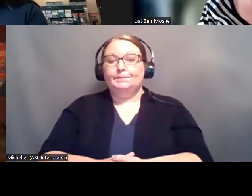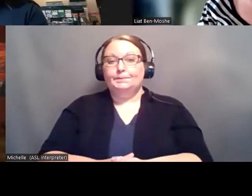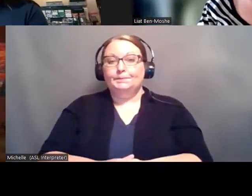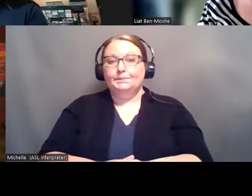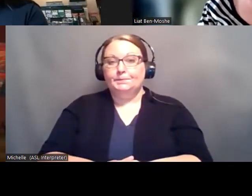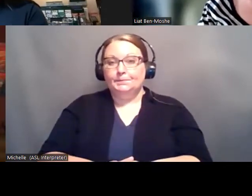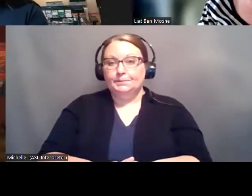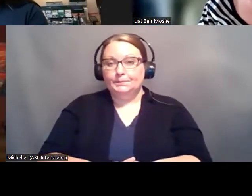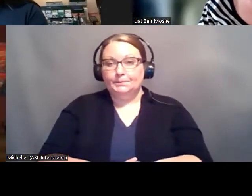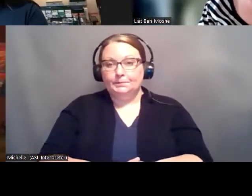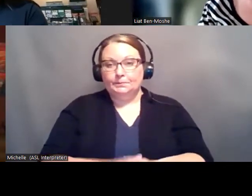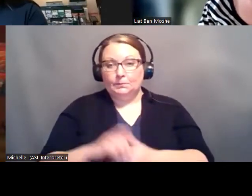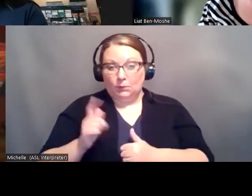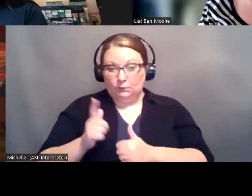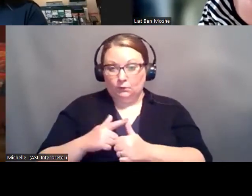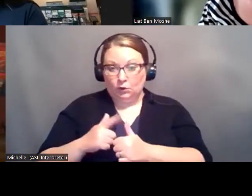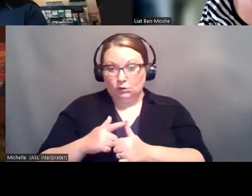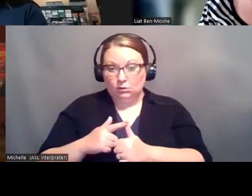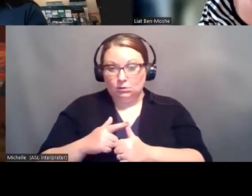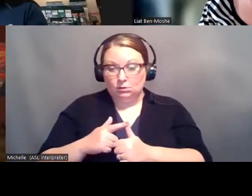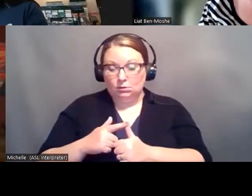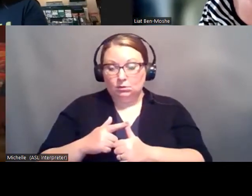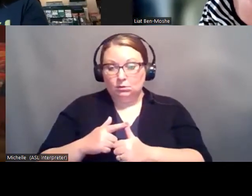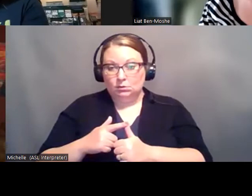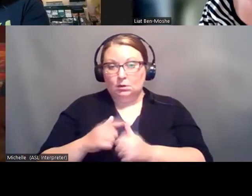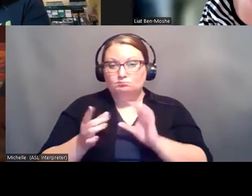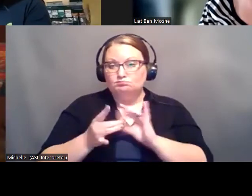So first of all, I wanna talk a little bit,